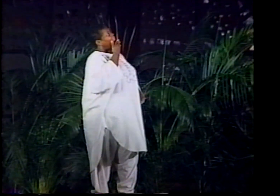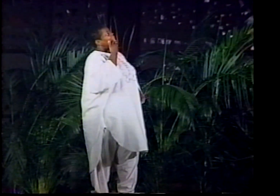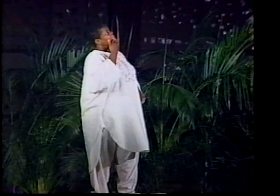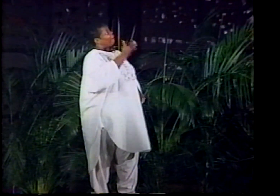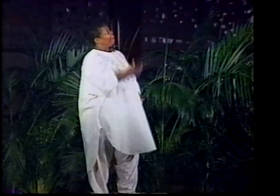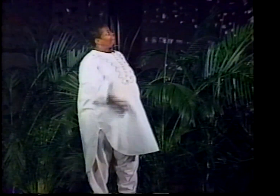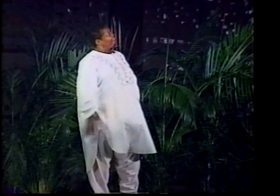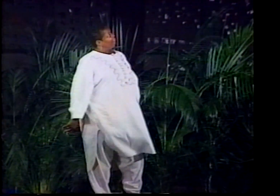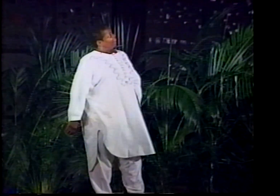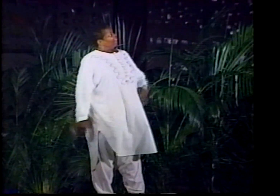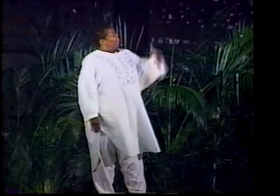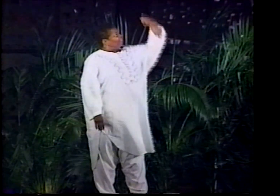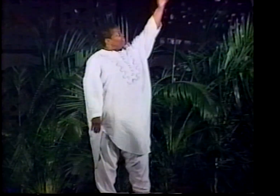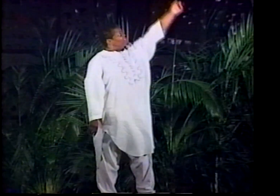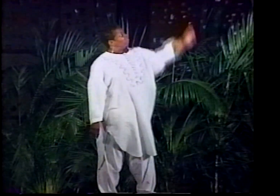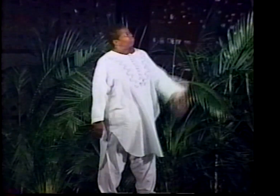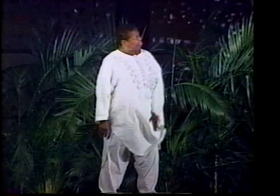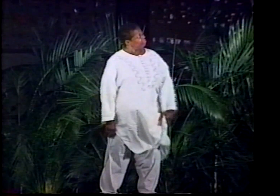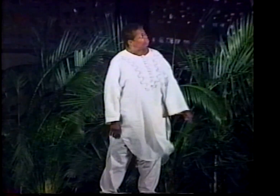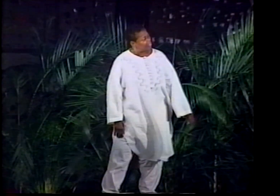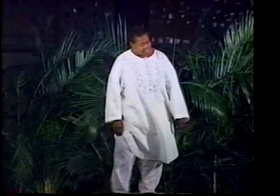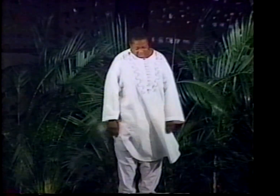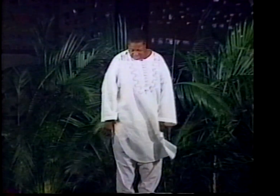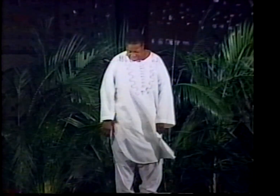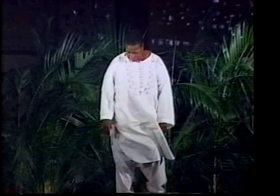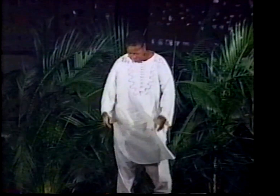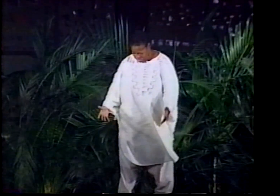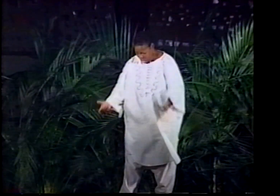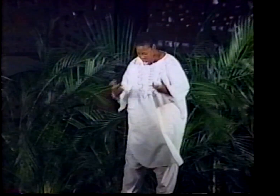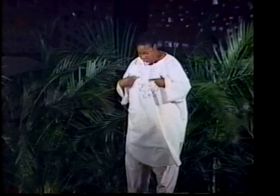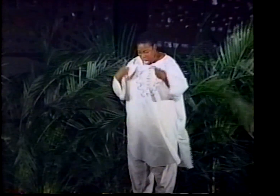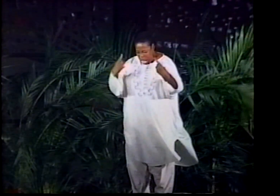a hand.” The ant said, “Thanks for nothing mean one.”